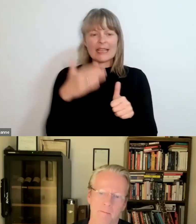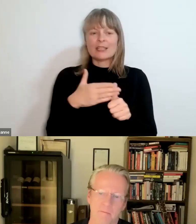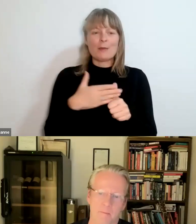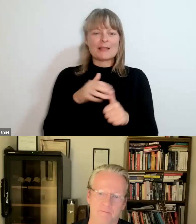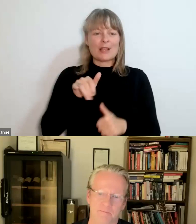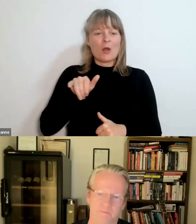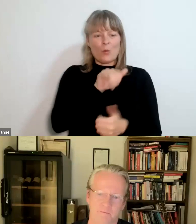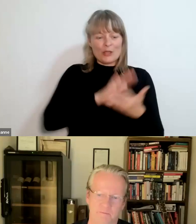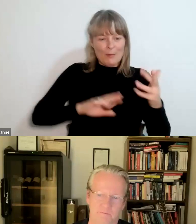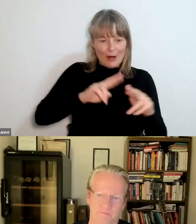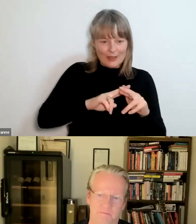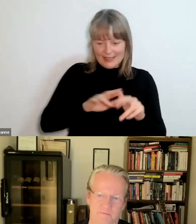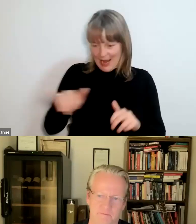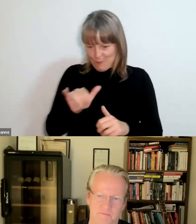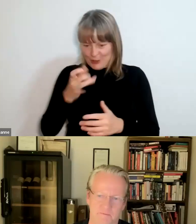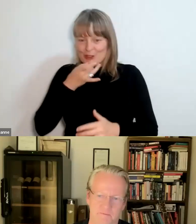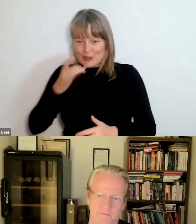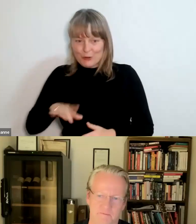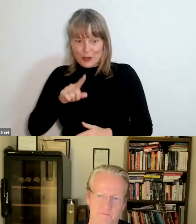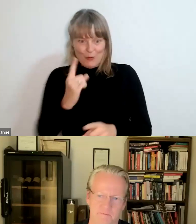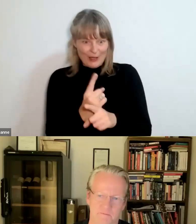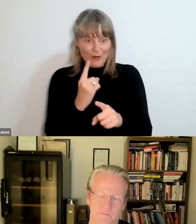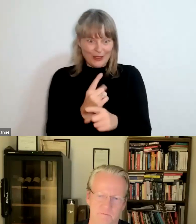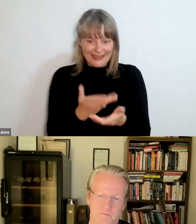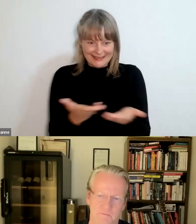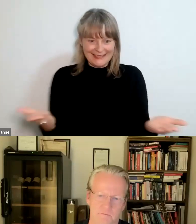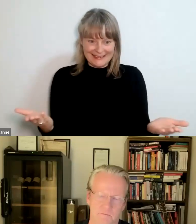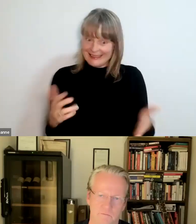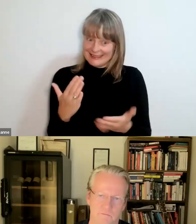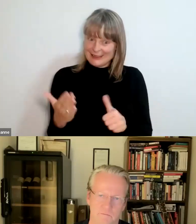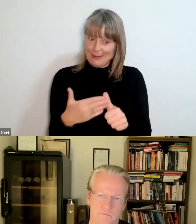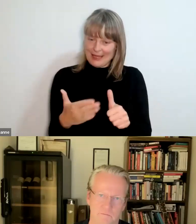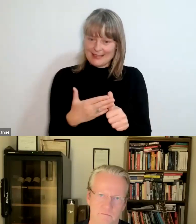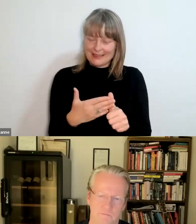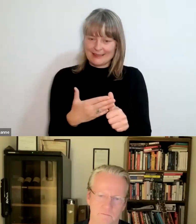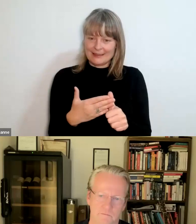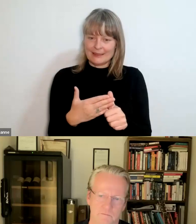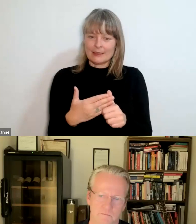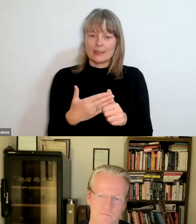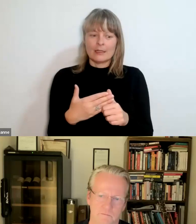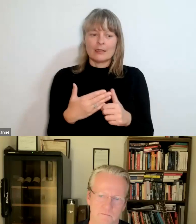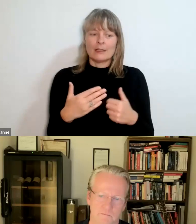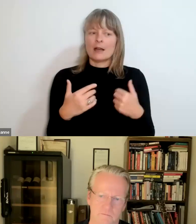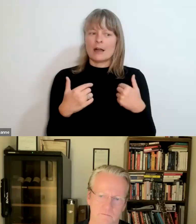your vision? >> I'm going to pass you over to Pasi in a minute but I will say something